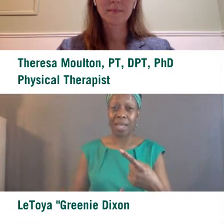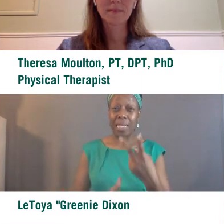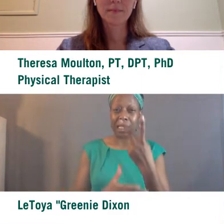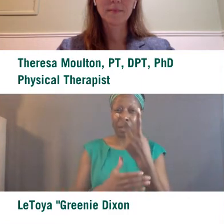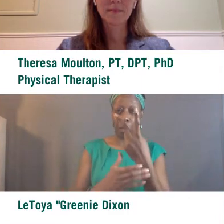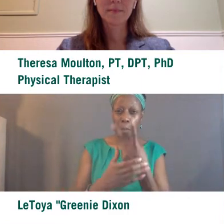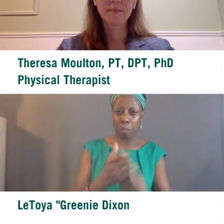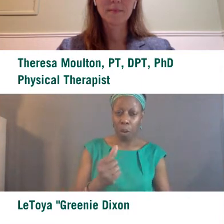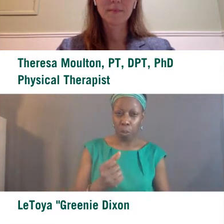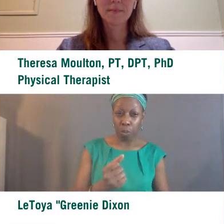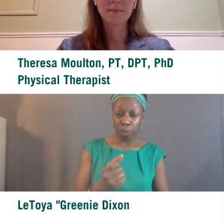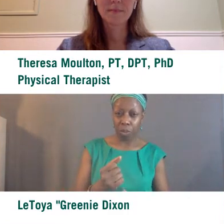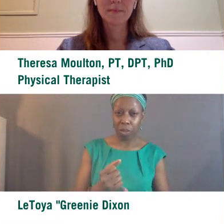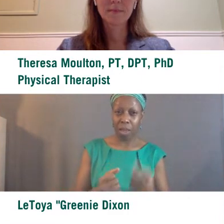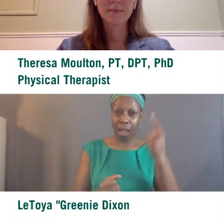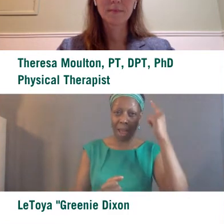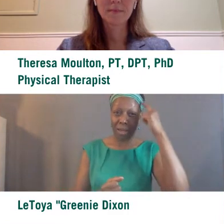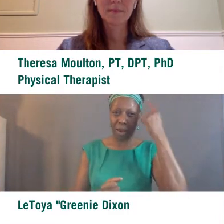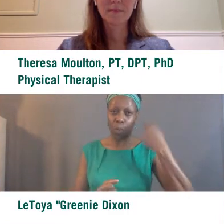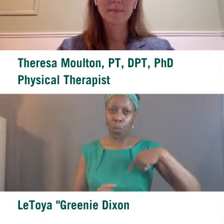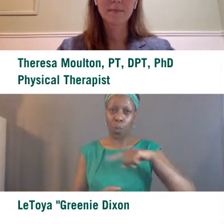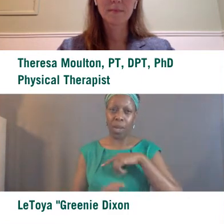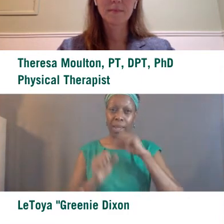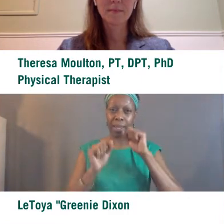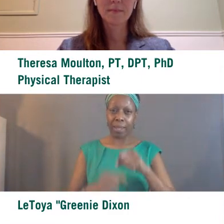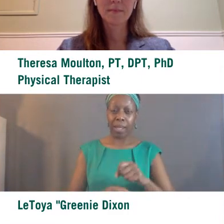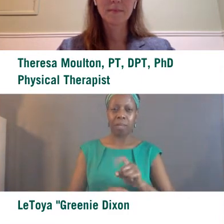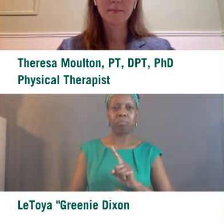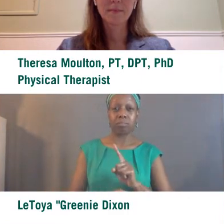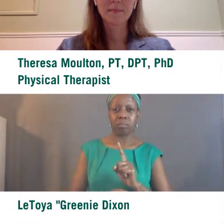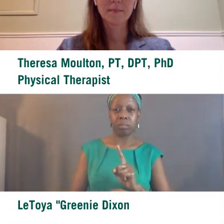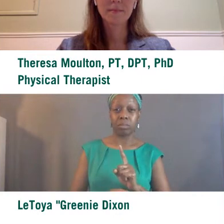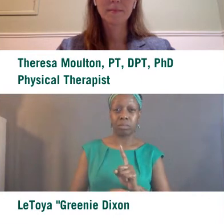I know that we can absolutely talk about the impact